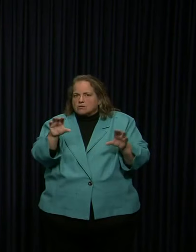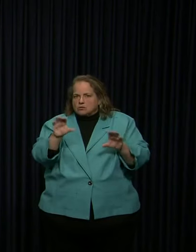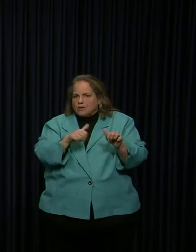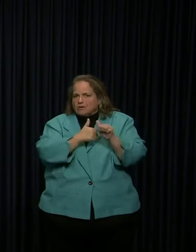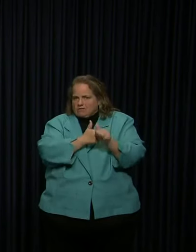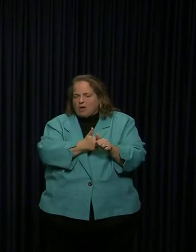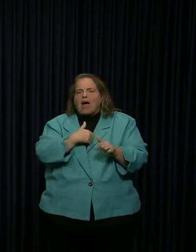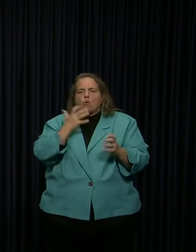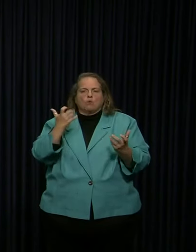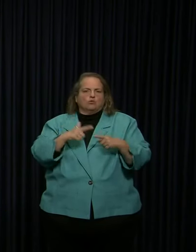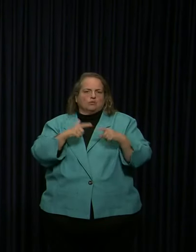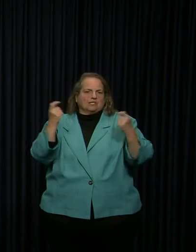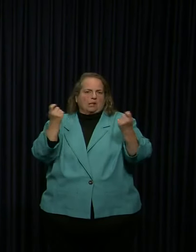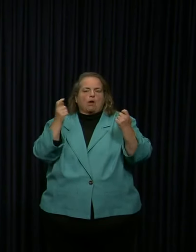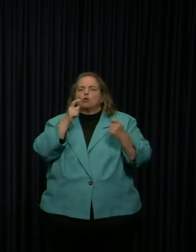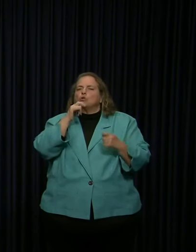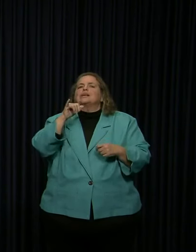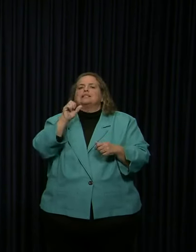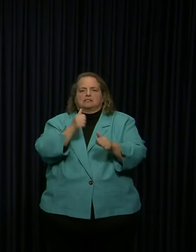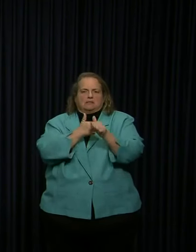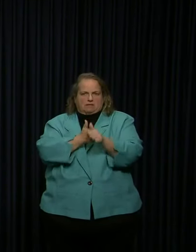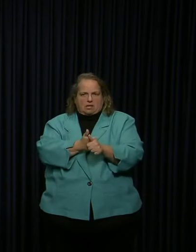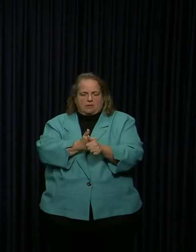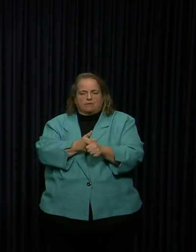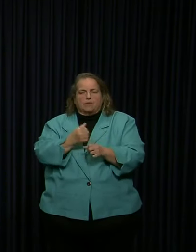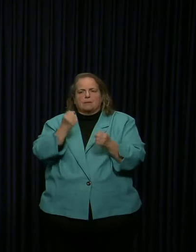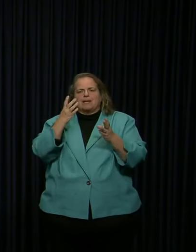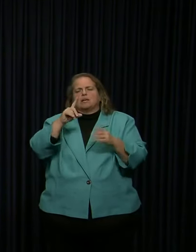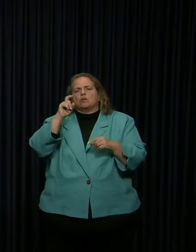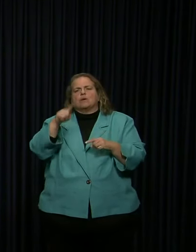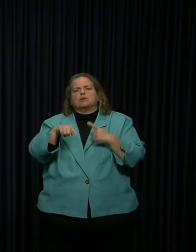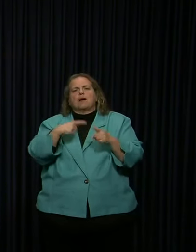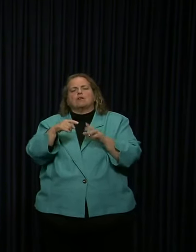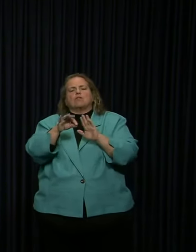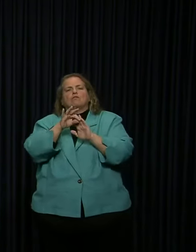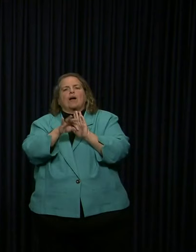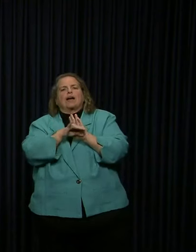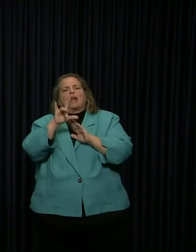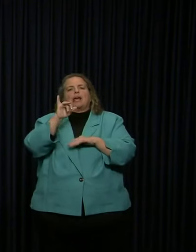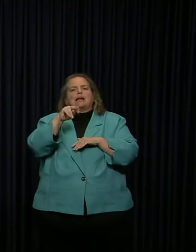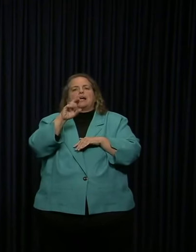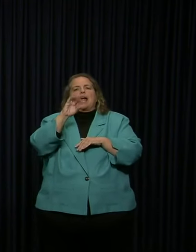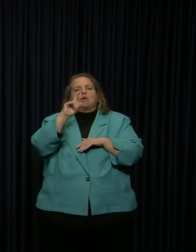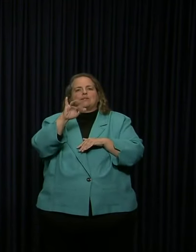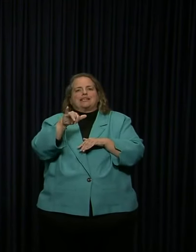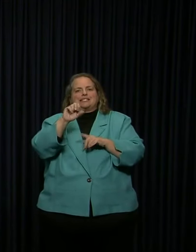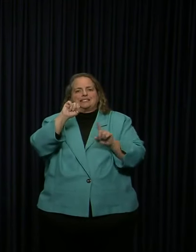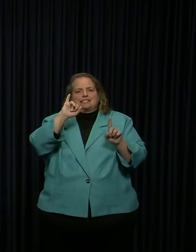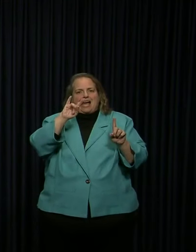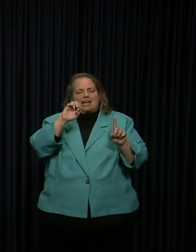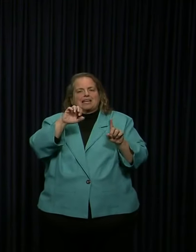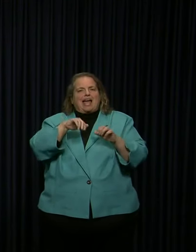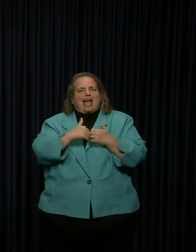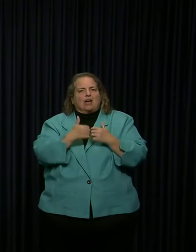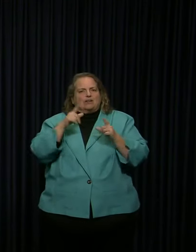TIME. IT WENT THROUGH MANY DIFFERENT VARIATIONS. BUT THIS WAS THEM. AND THEY TRIED TO WORK WITH MULTIPLE PARTNERS TO GET THIS